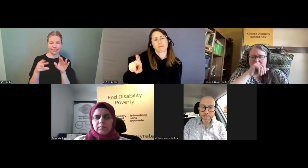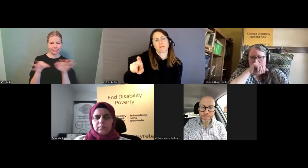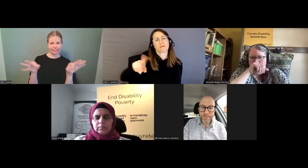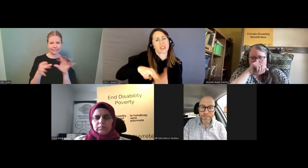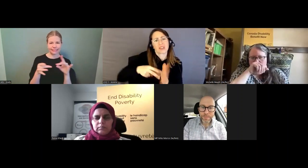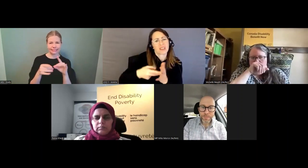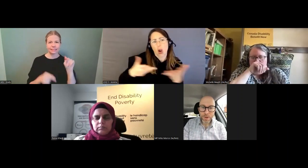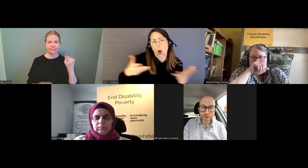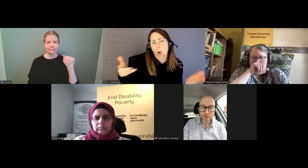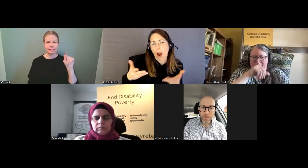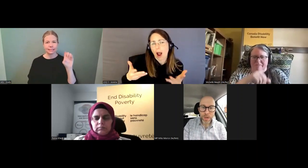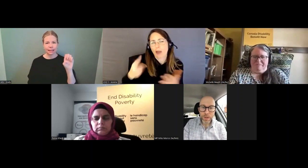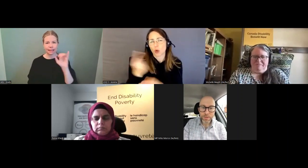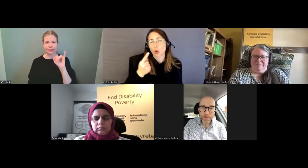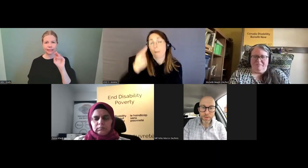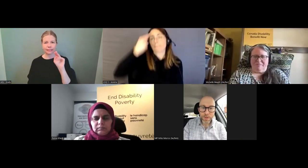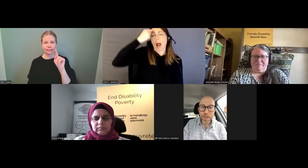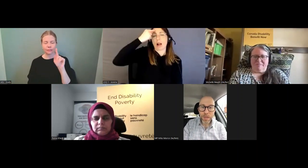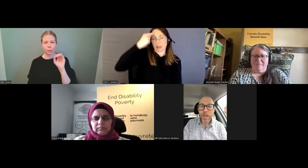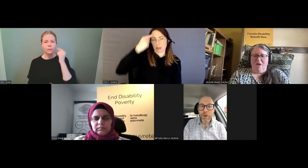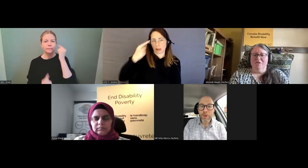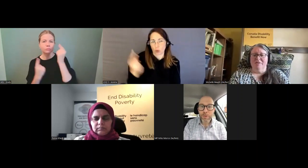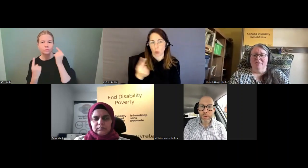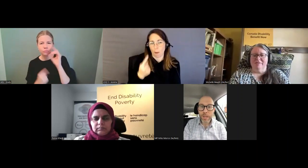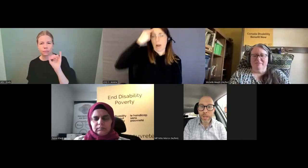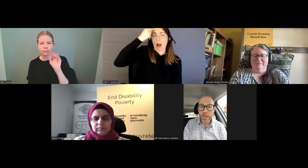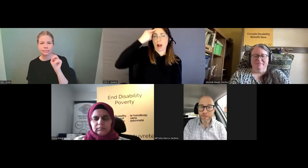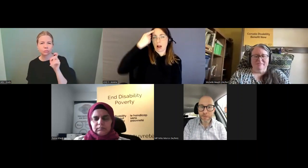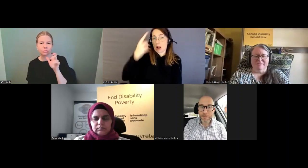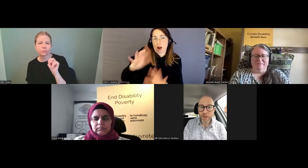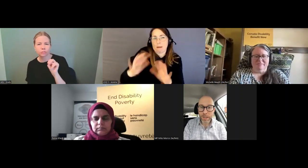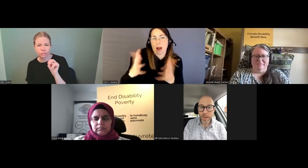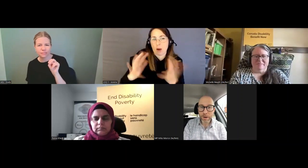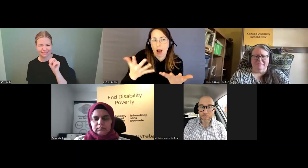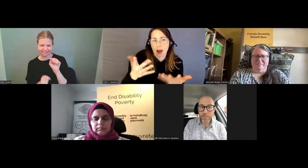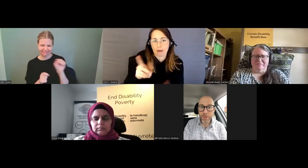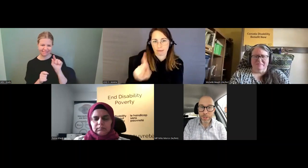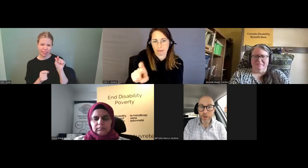Michelle: SO THANKS FOR CALLING THAT OUT, MICHELLE.